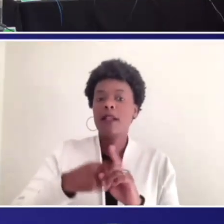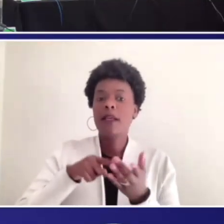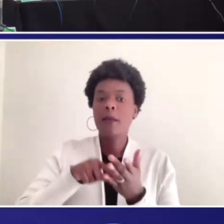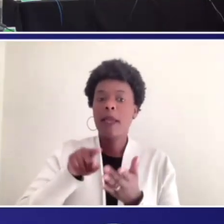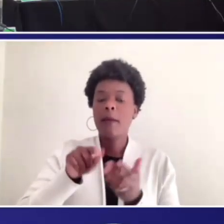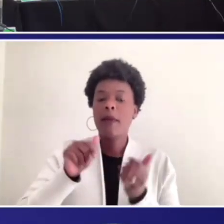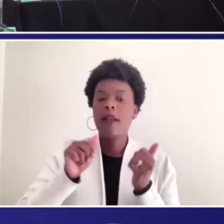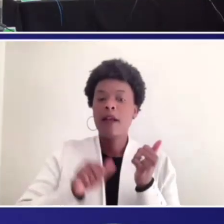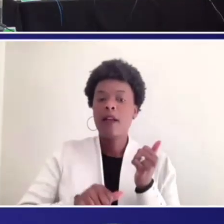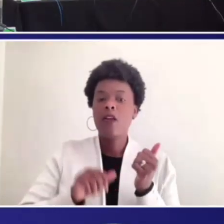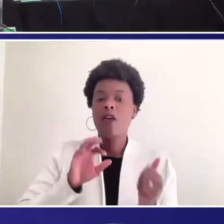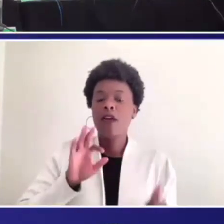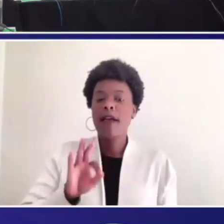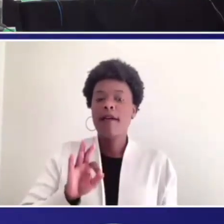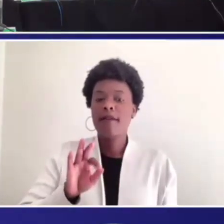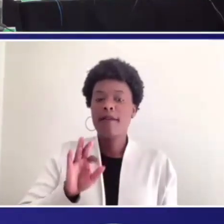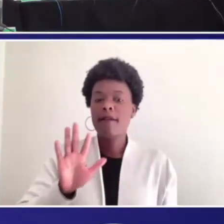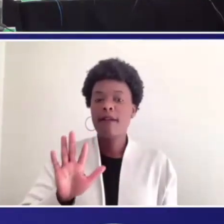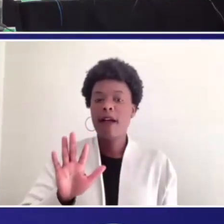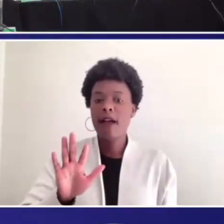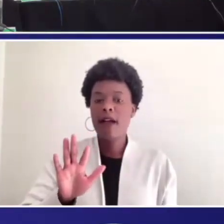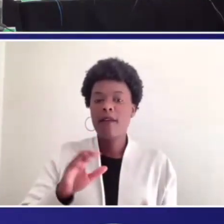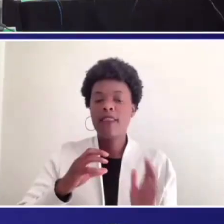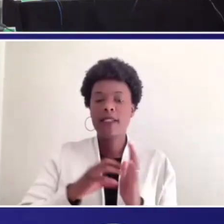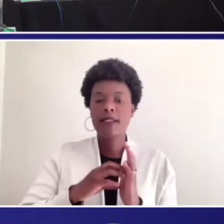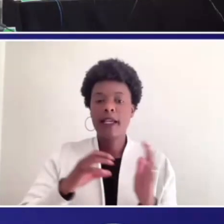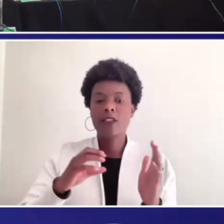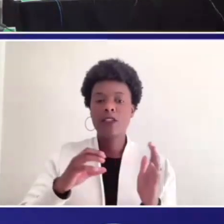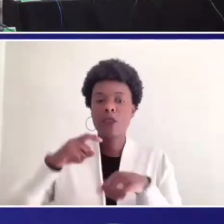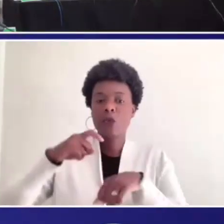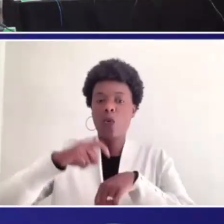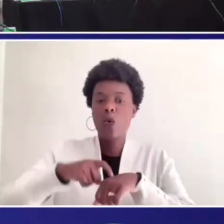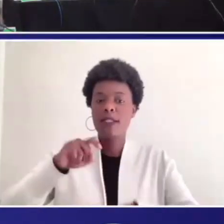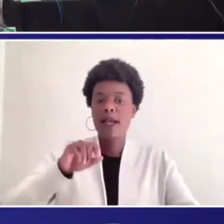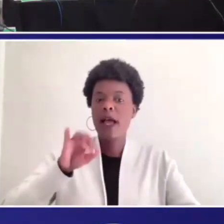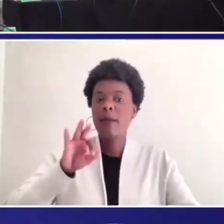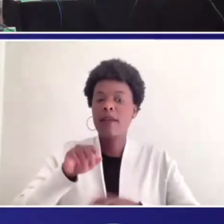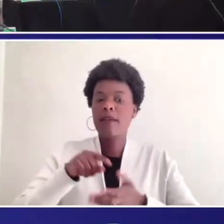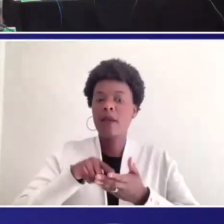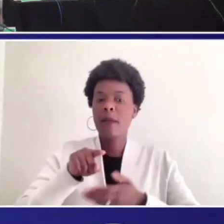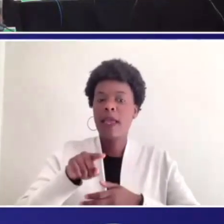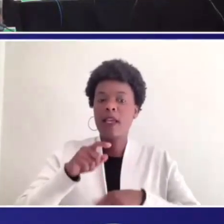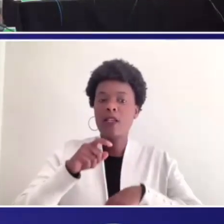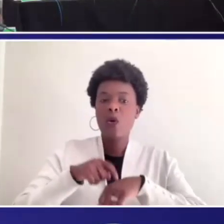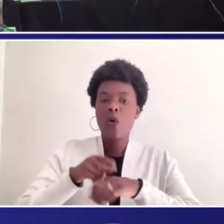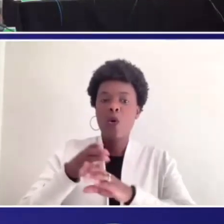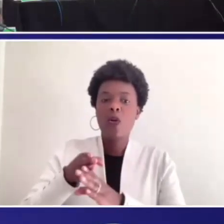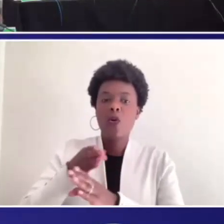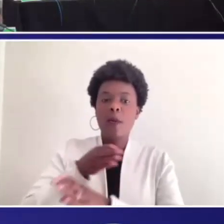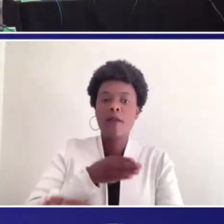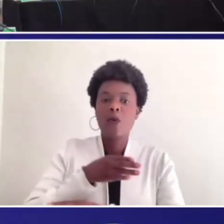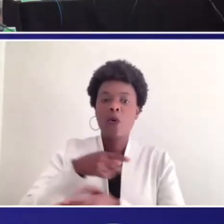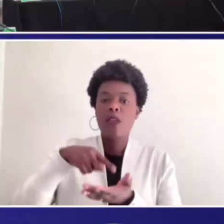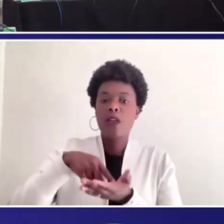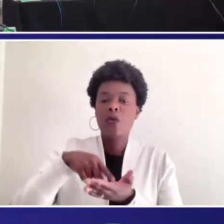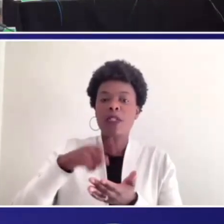on-time if the payment is received on or before the due date for the current month, but after the due date for the previous